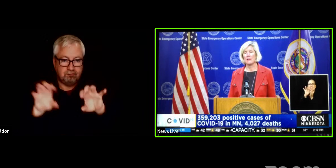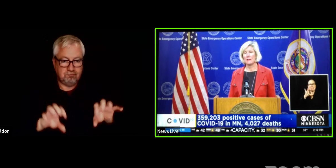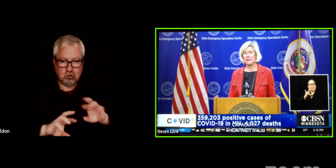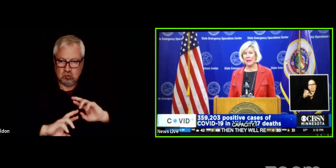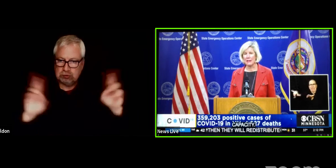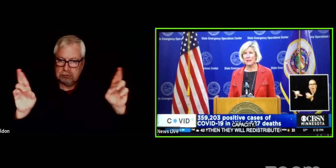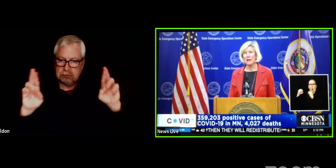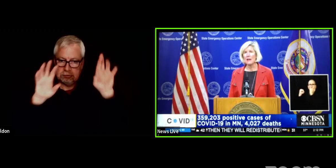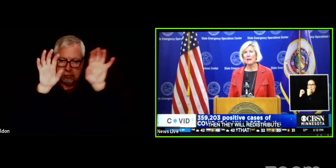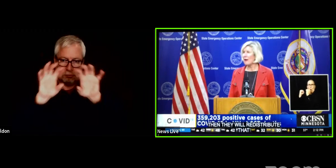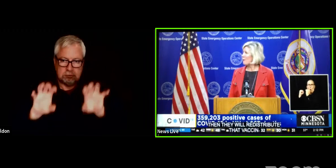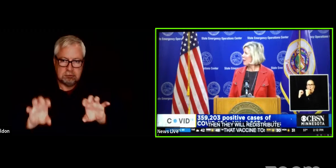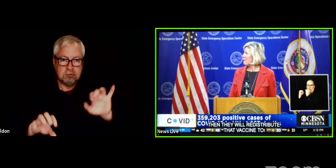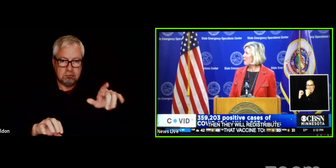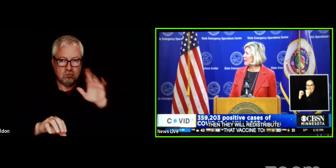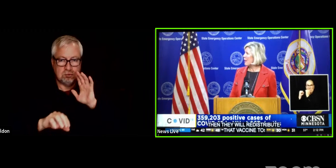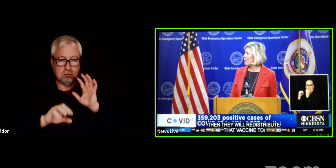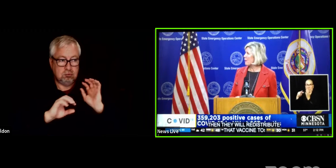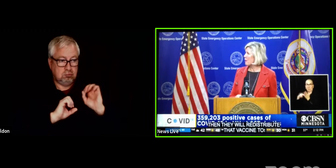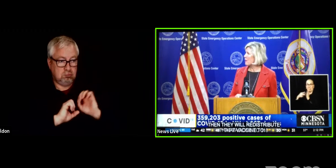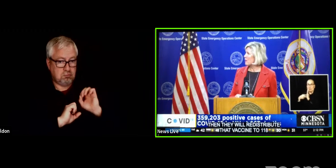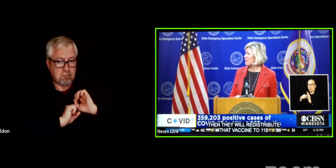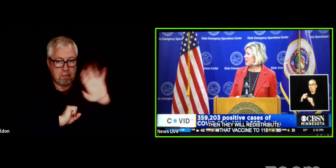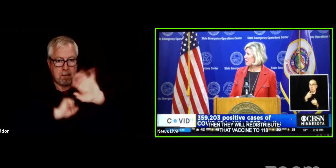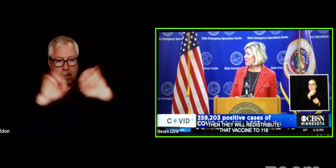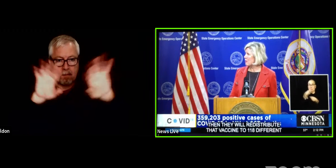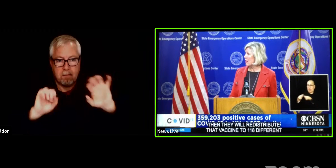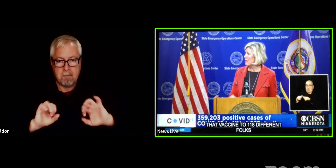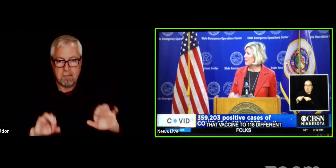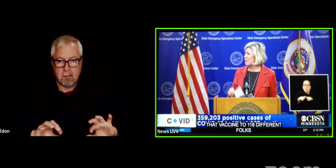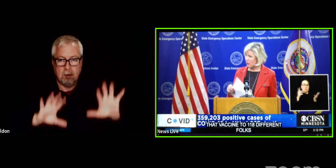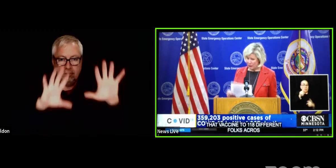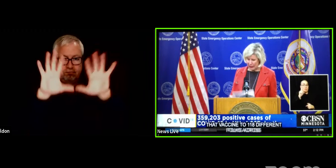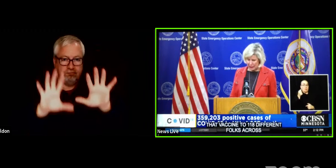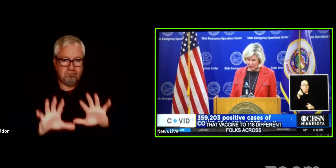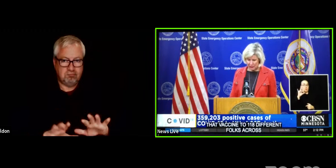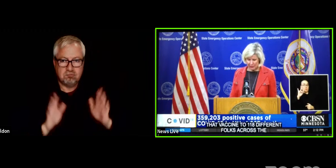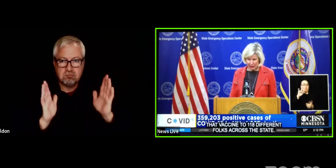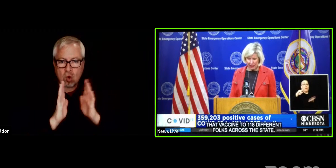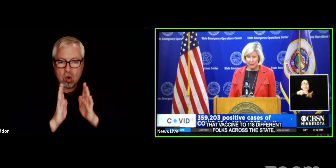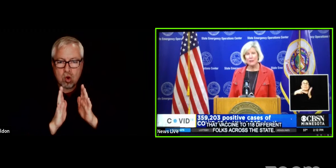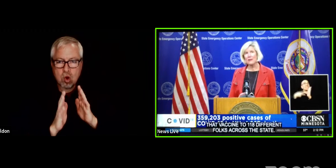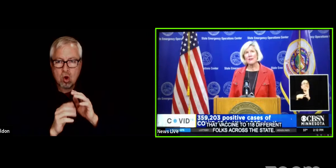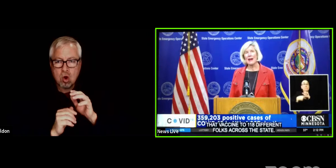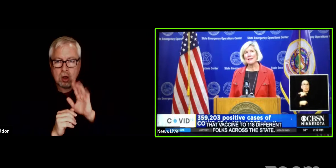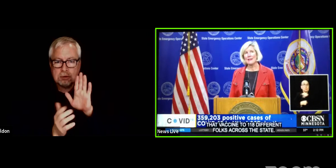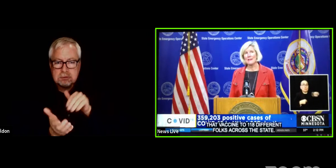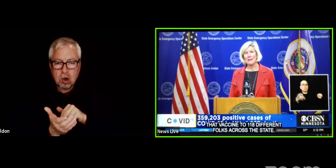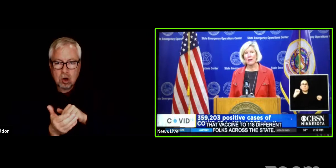STATE. NOW, I WANT TO POINT OUT THAT WHEN YOU SEE THOSE DIFFERENT LOCATIONS, THESE ARE NOT SITES THAT ARE